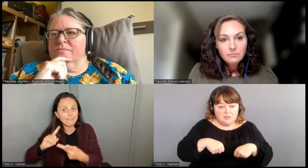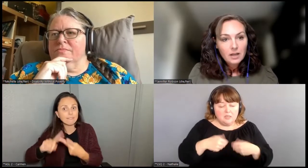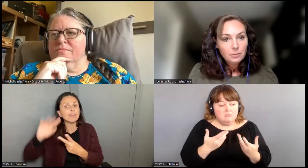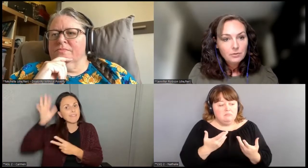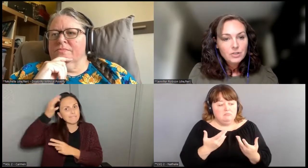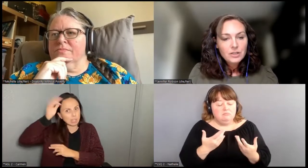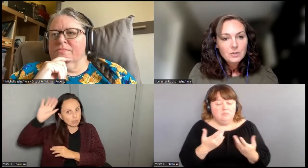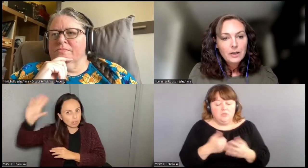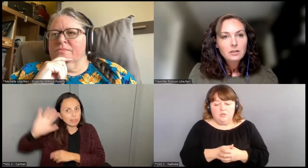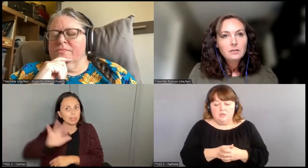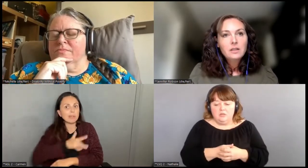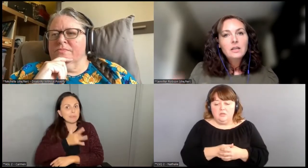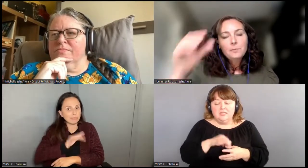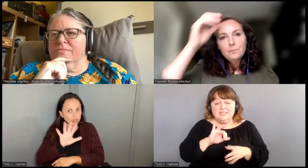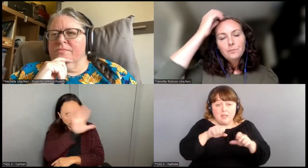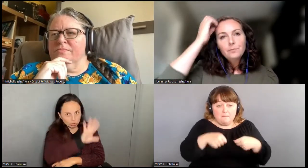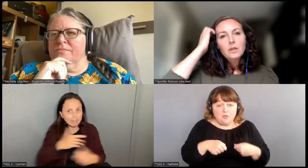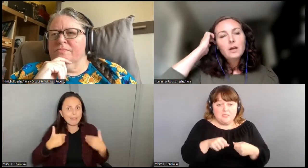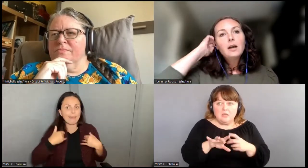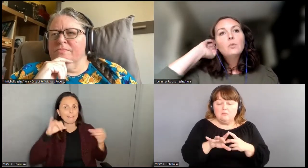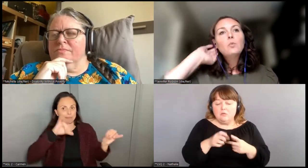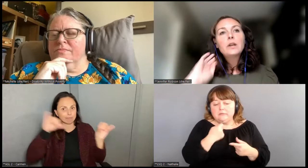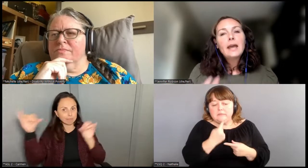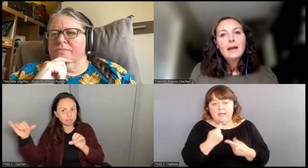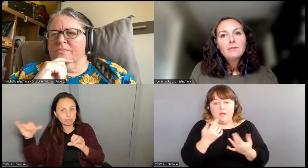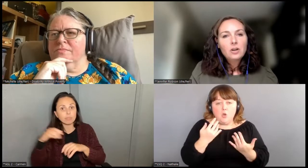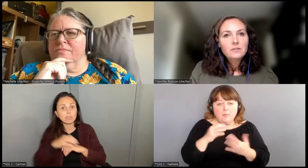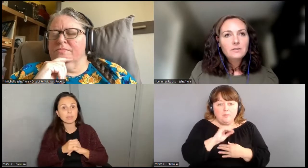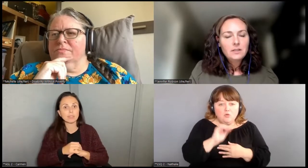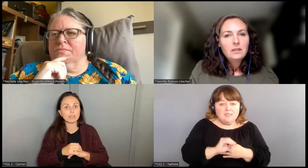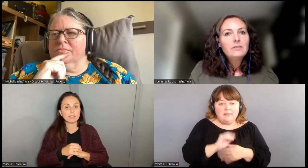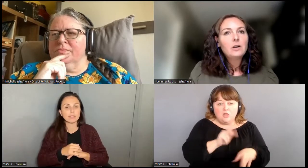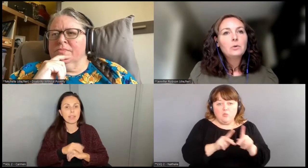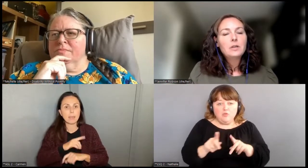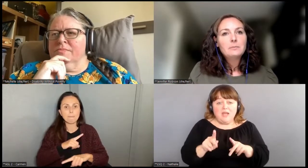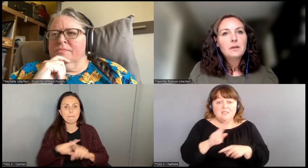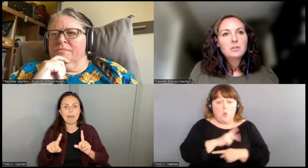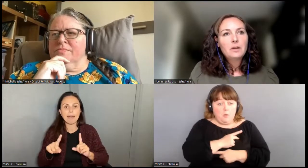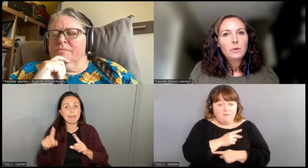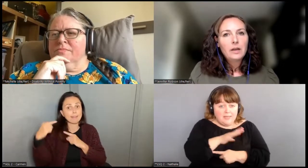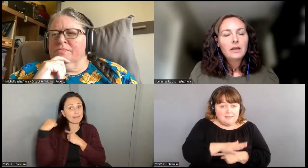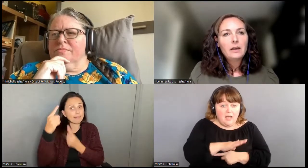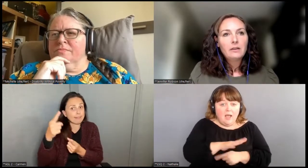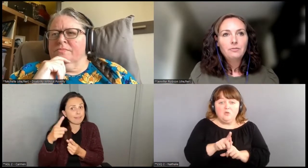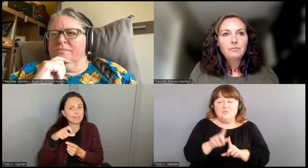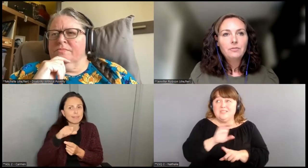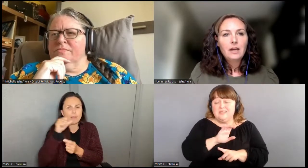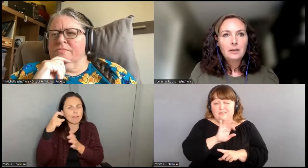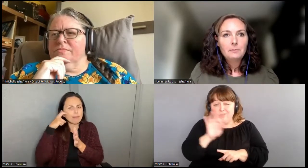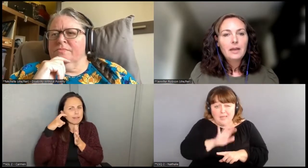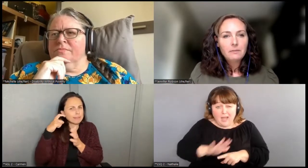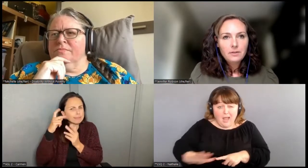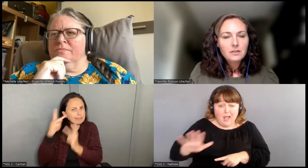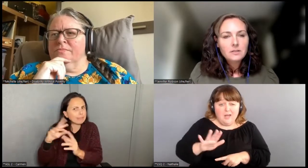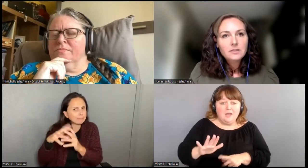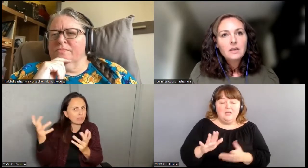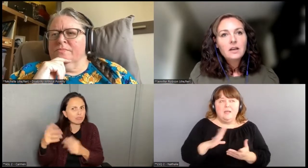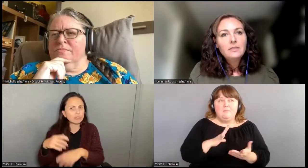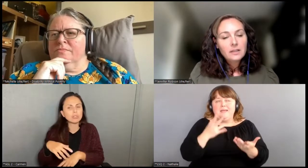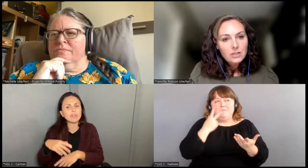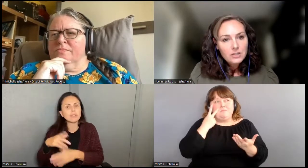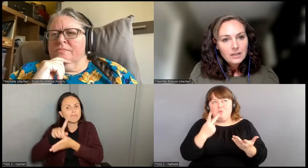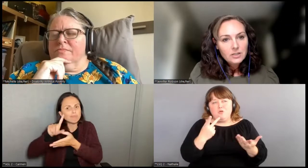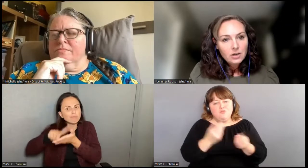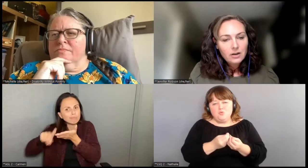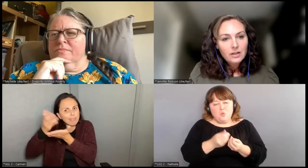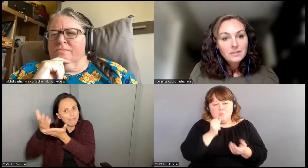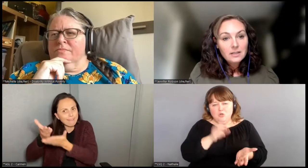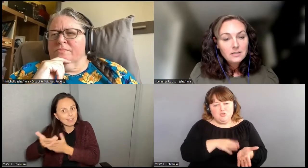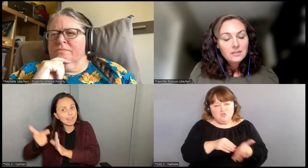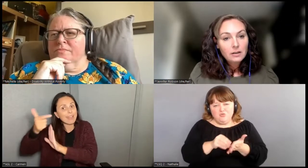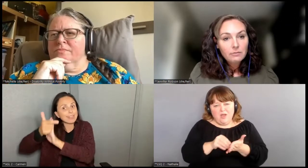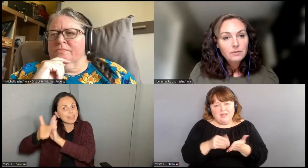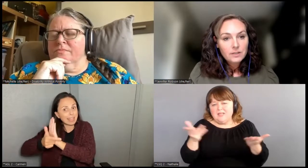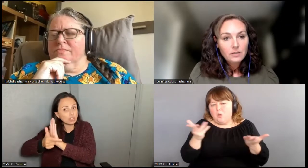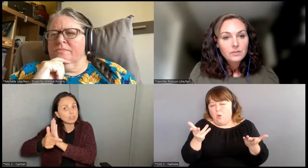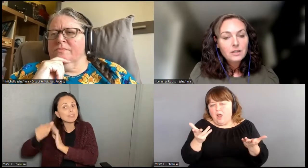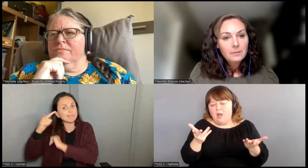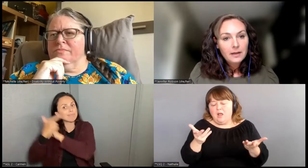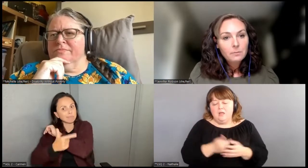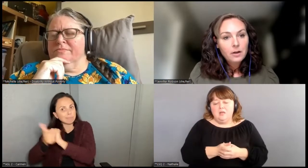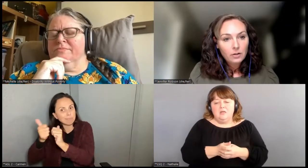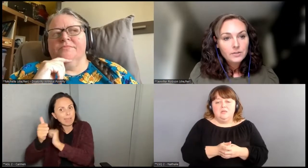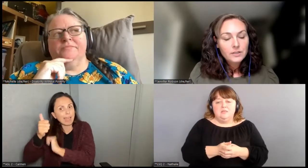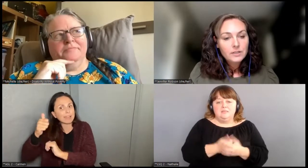AND PROVINCIALLY AS WELL. LEGISLATED TARGETED DON'T NECESSARILY RESULT IN BETTER POLICY